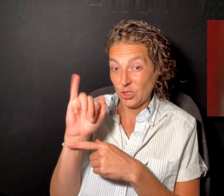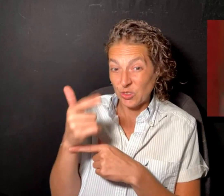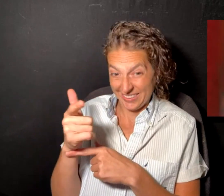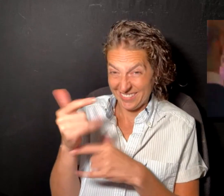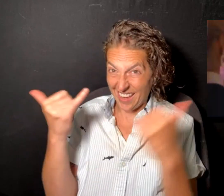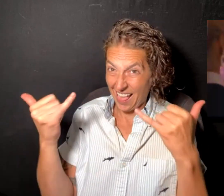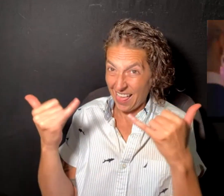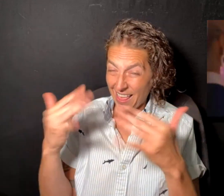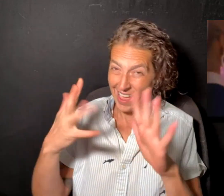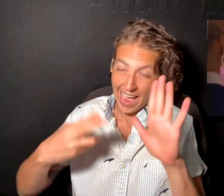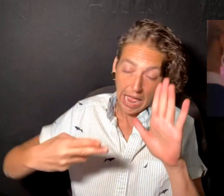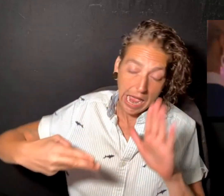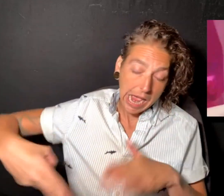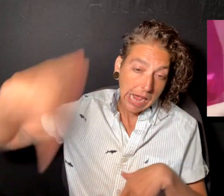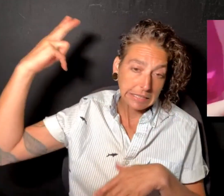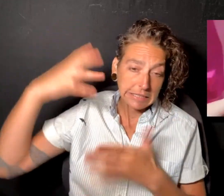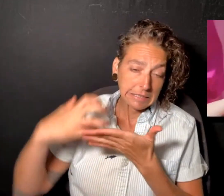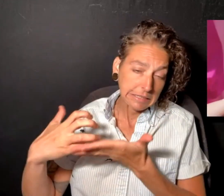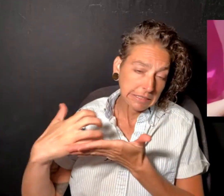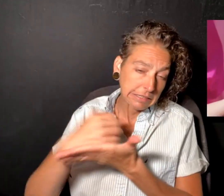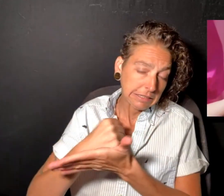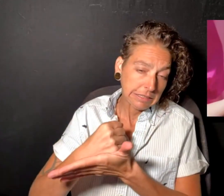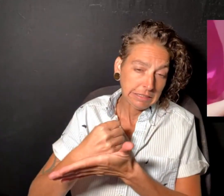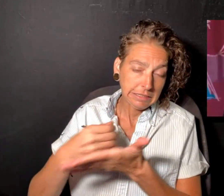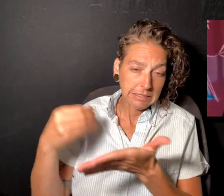grossing woman movie director in history.